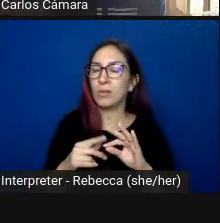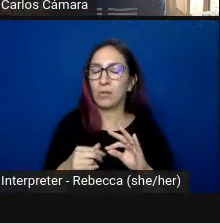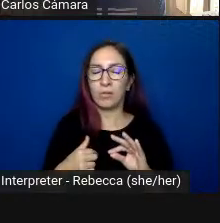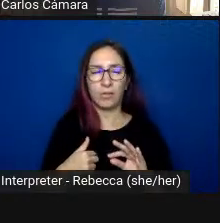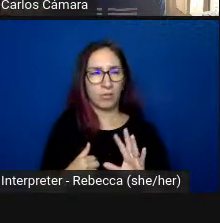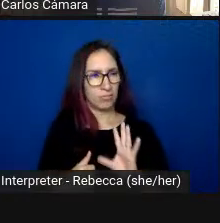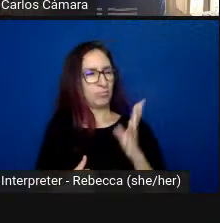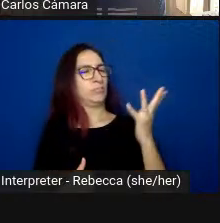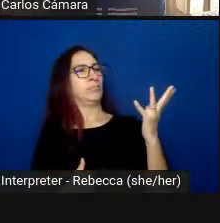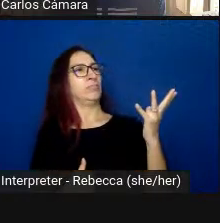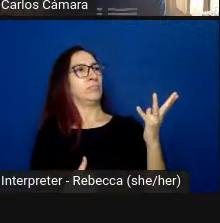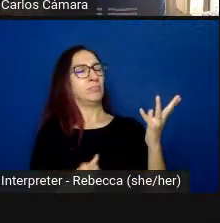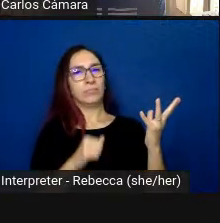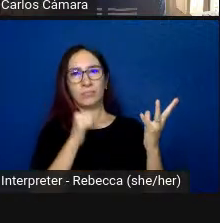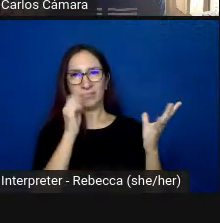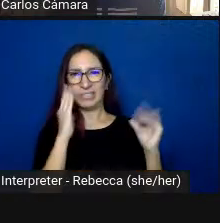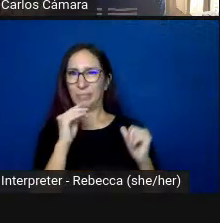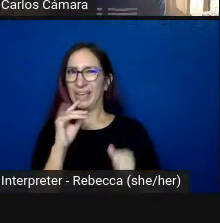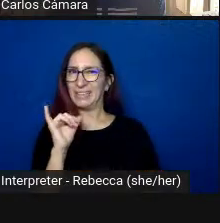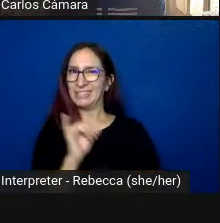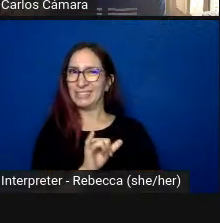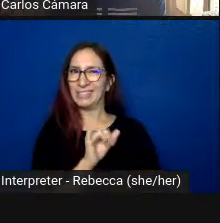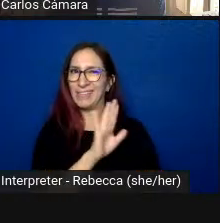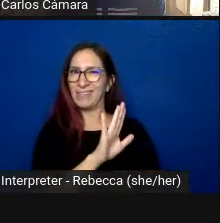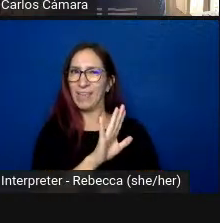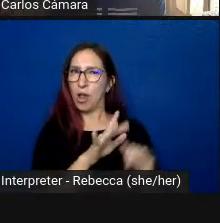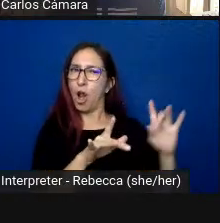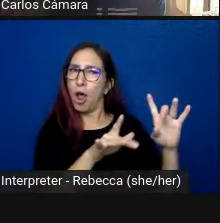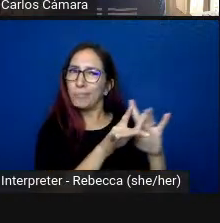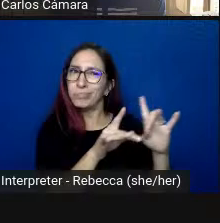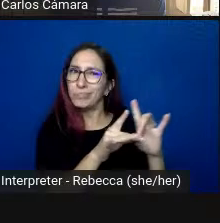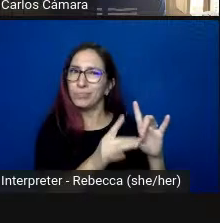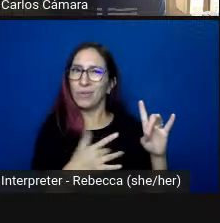So when someone tells you something in a different